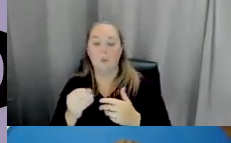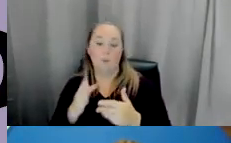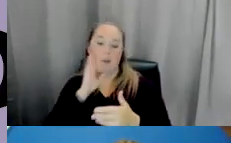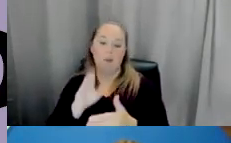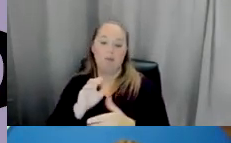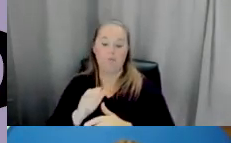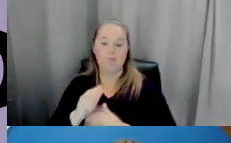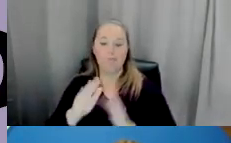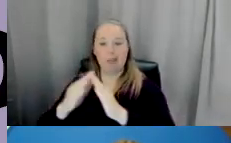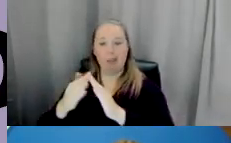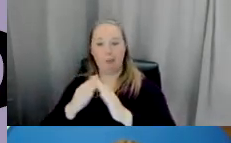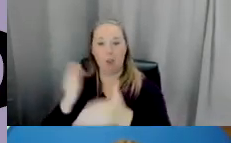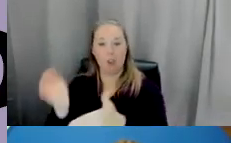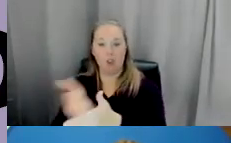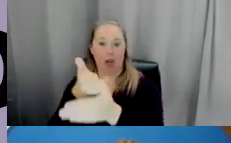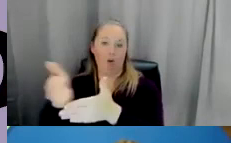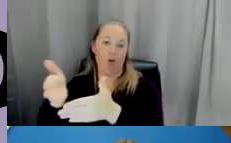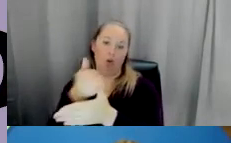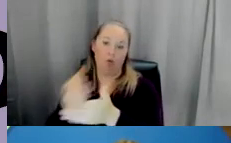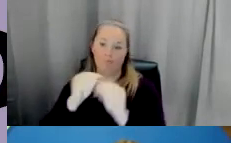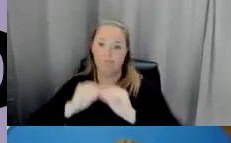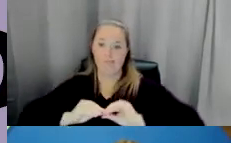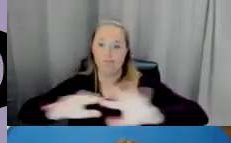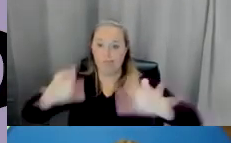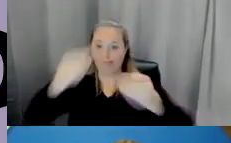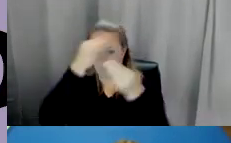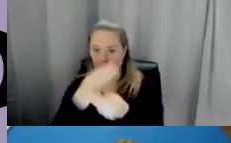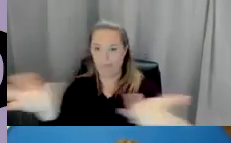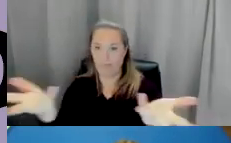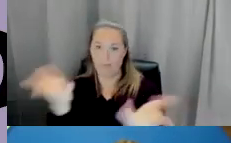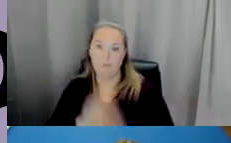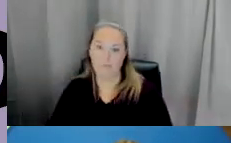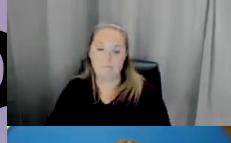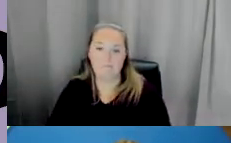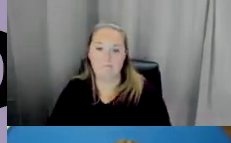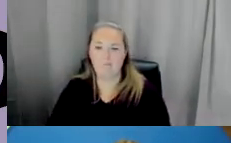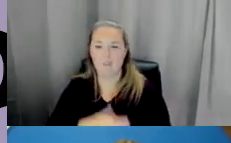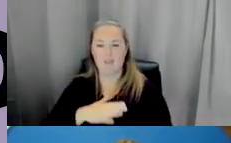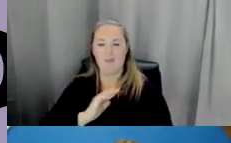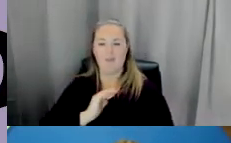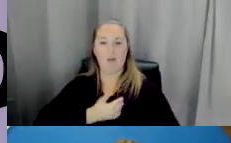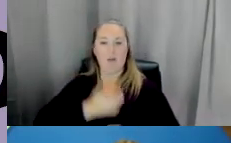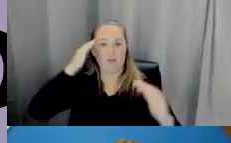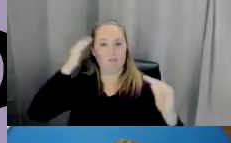PARTNER WITH KING COUNTY ON COMMUNITY ENGAGEMENT EFFORTS